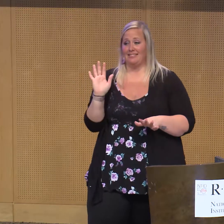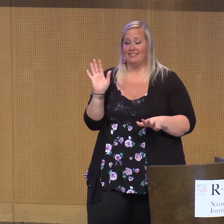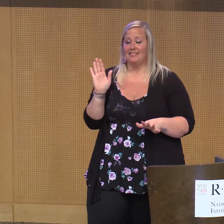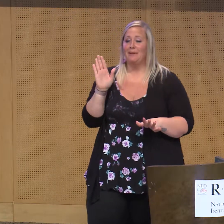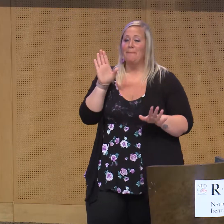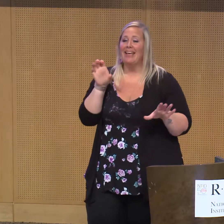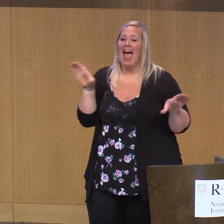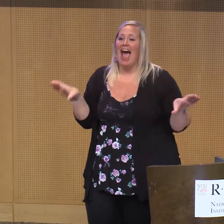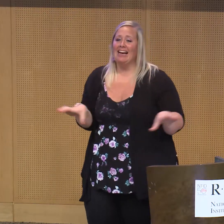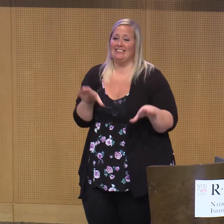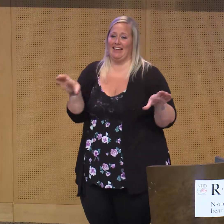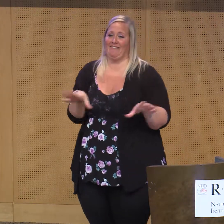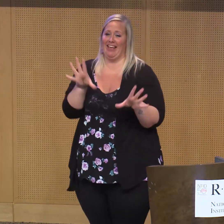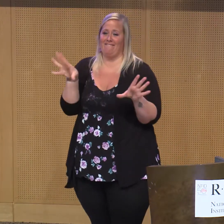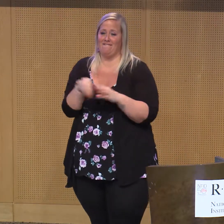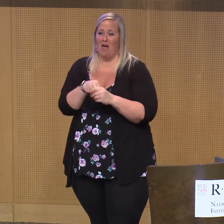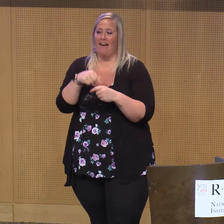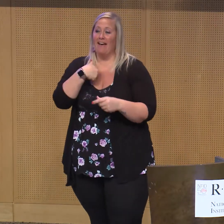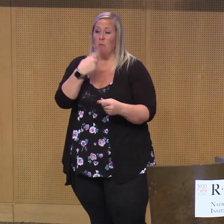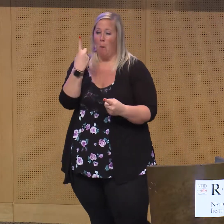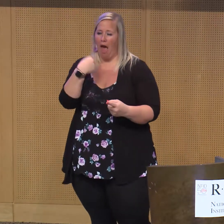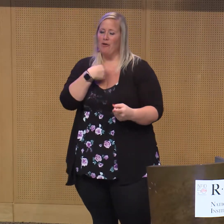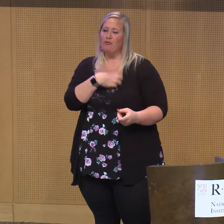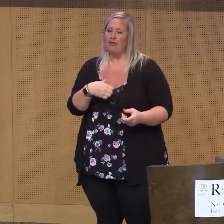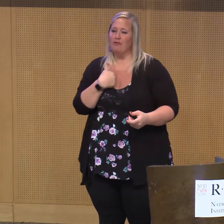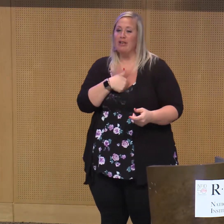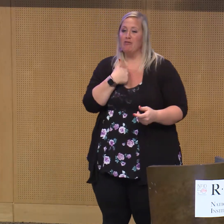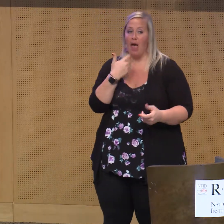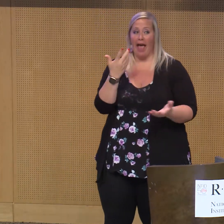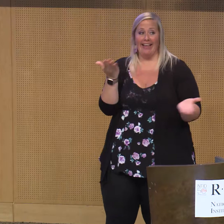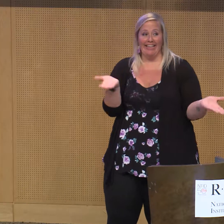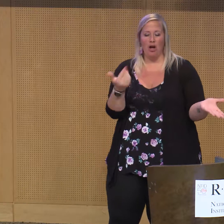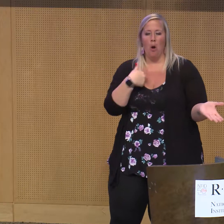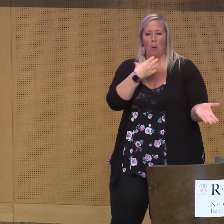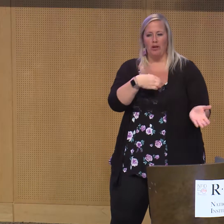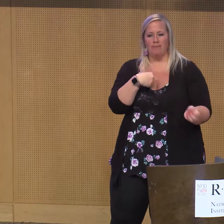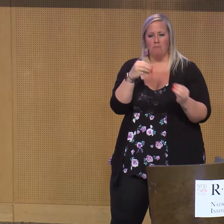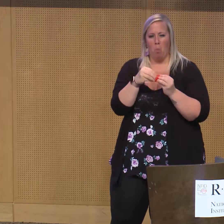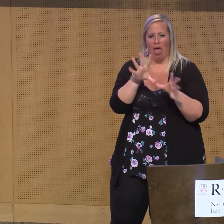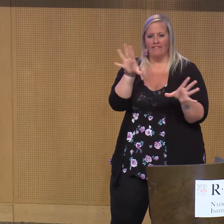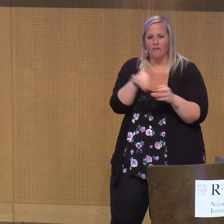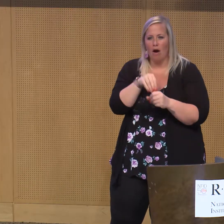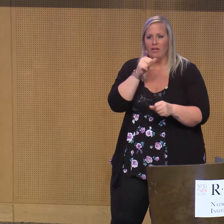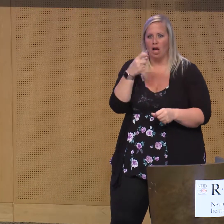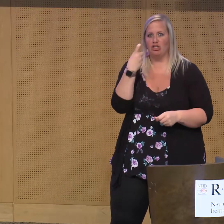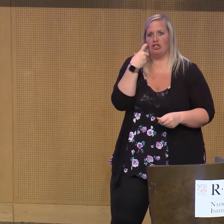So my advice to you-- be actively involved. The one thing I regret when I was a student here